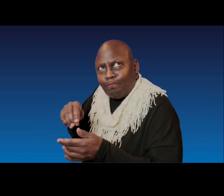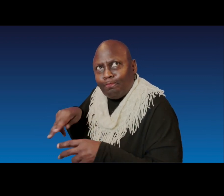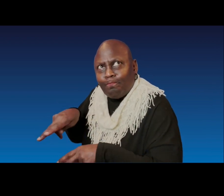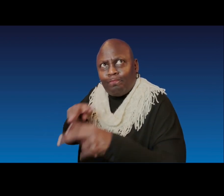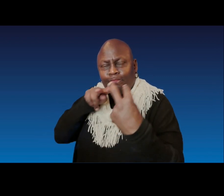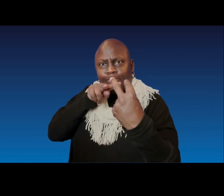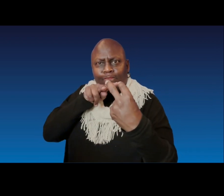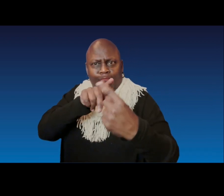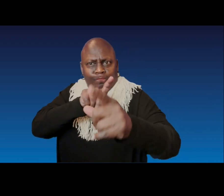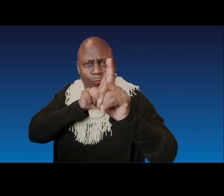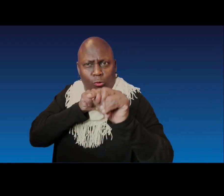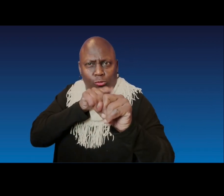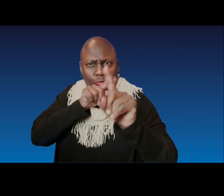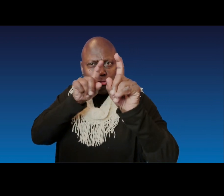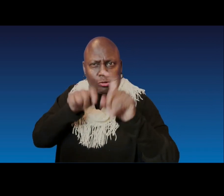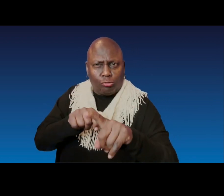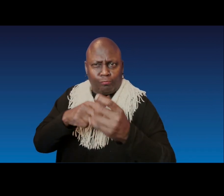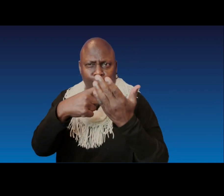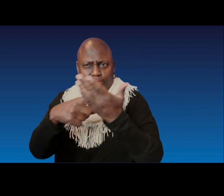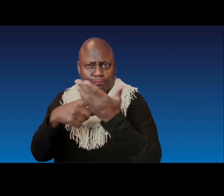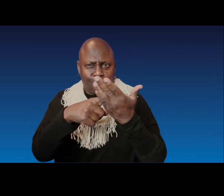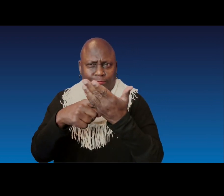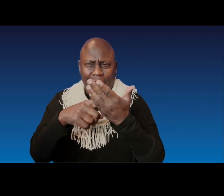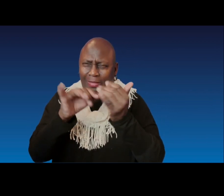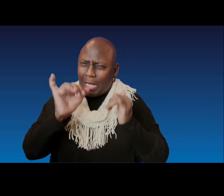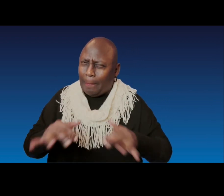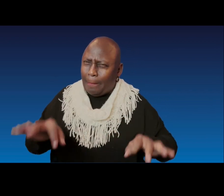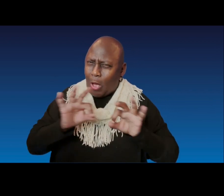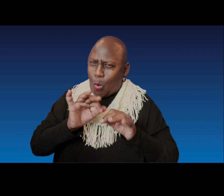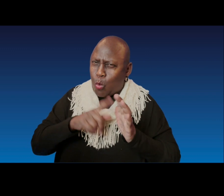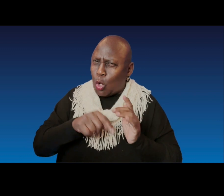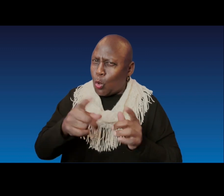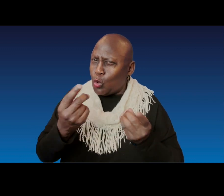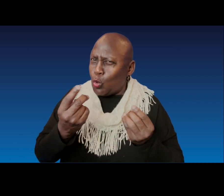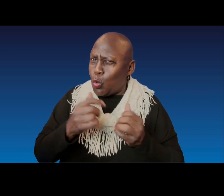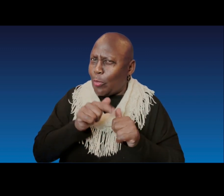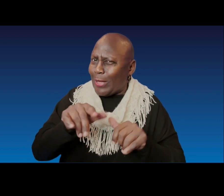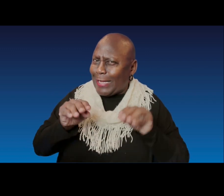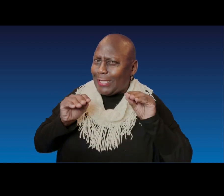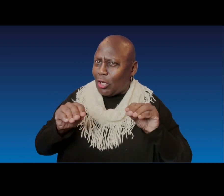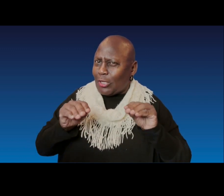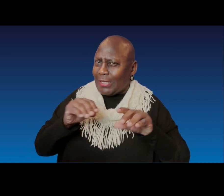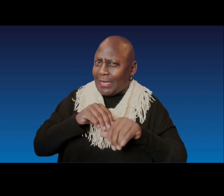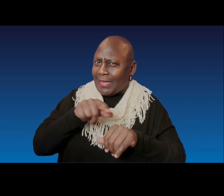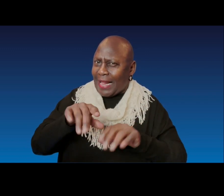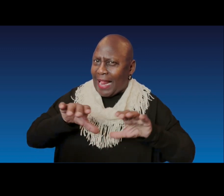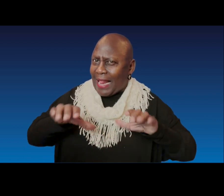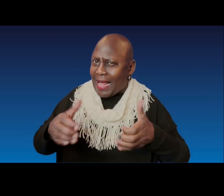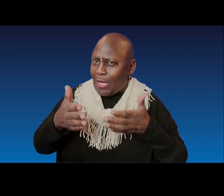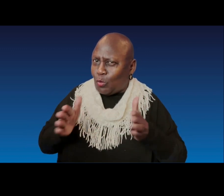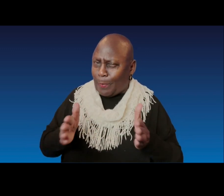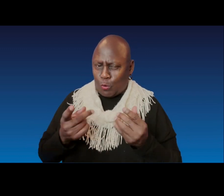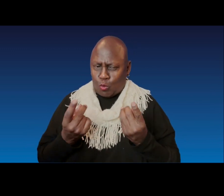You're causing them to answer questions and engage in debate. How to cause students to engage in that discussion.